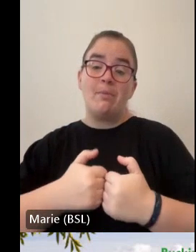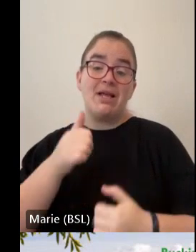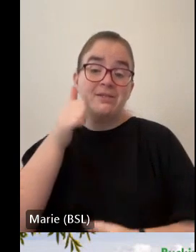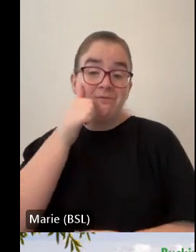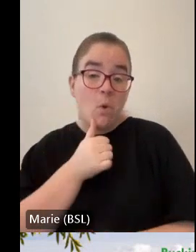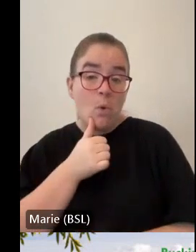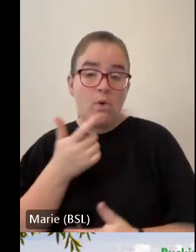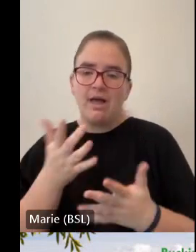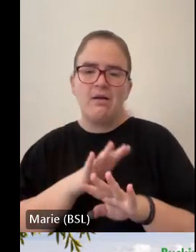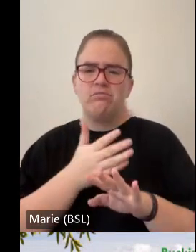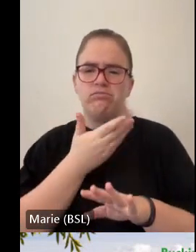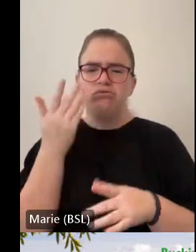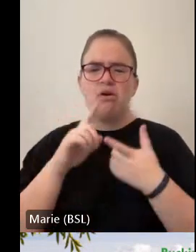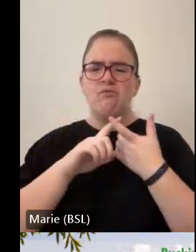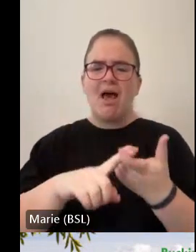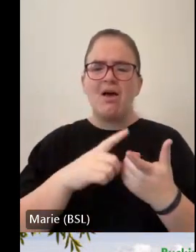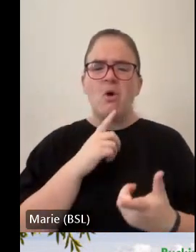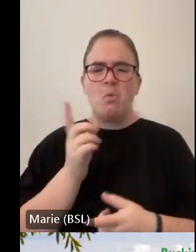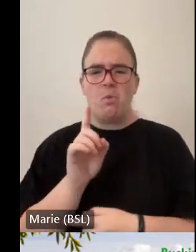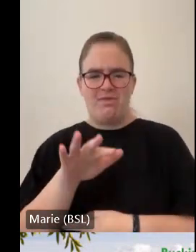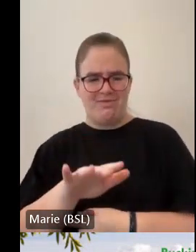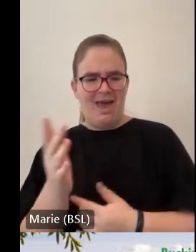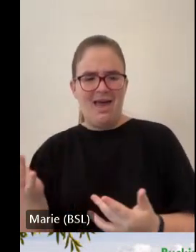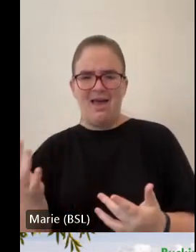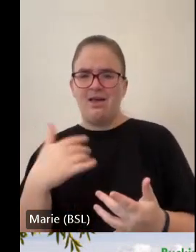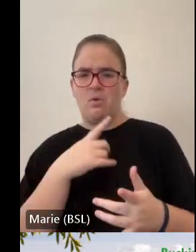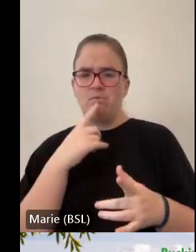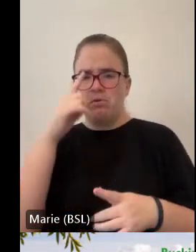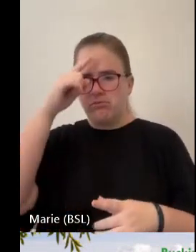fraudsters not relying on what is on there on the face of it,